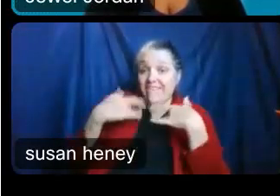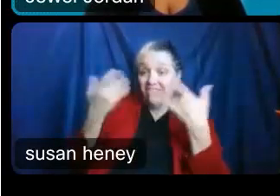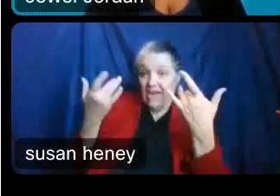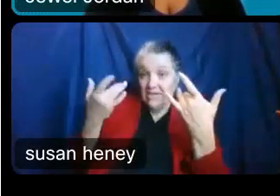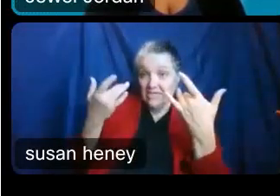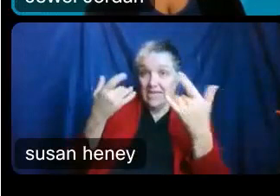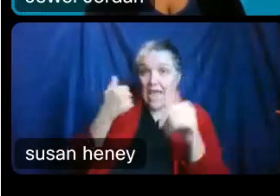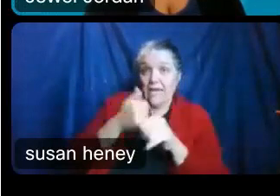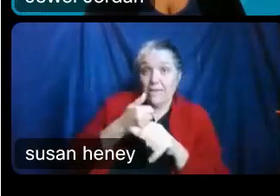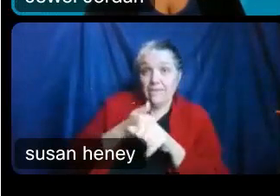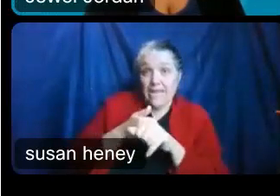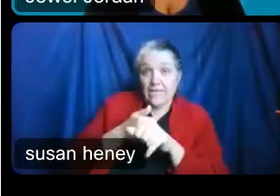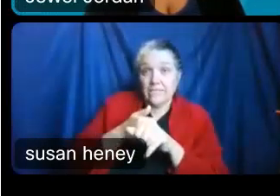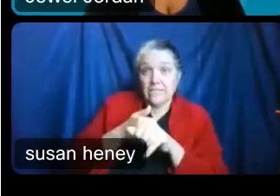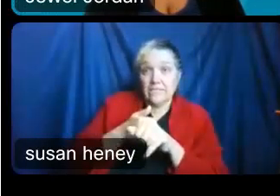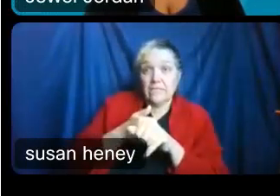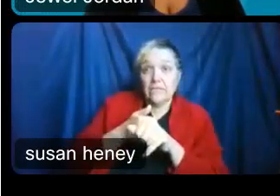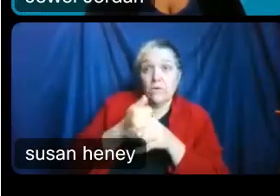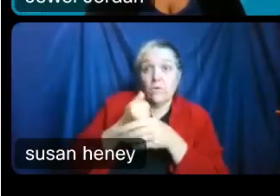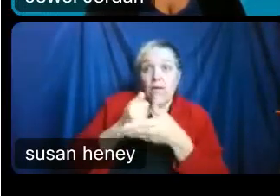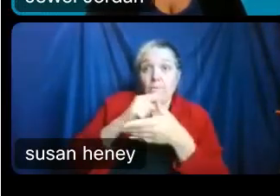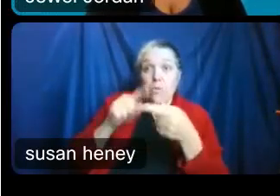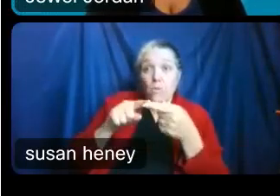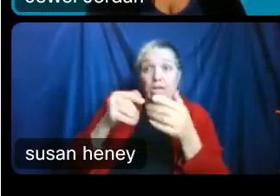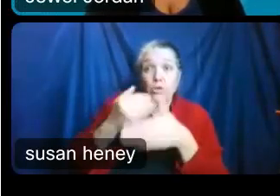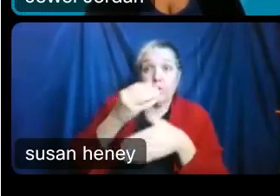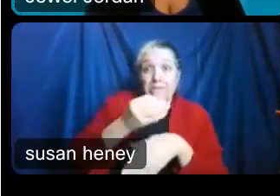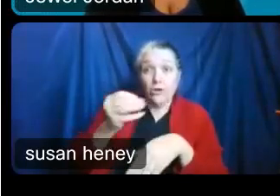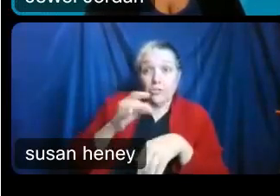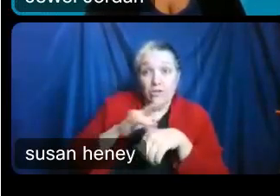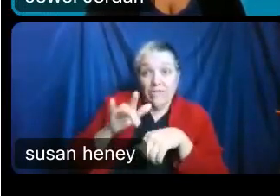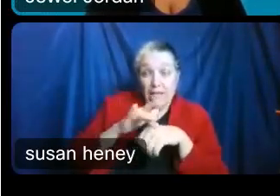you when a new materials are available and you'll stay updated on our data releases.